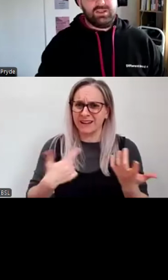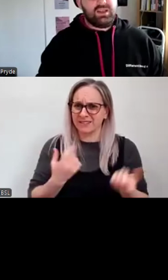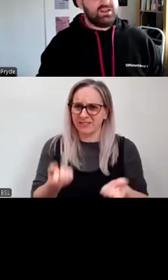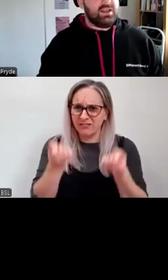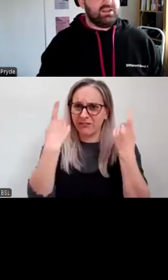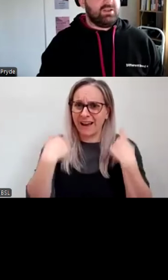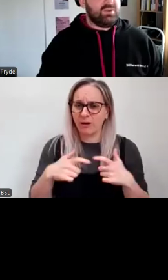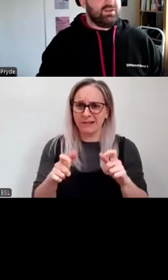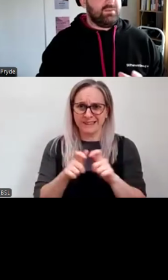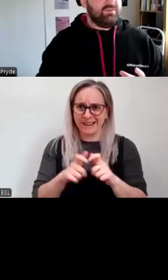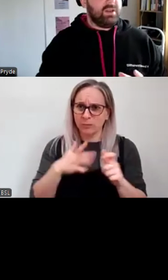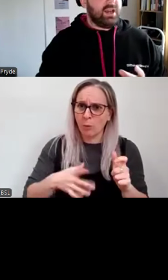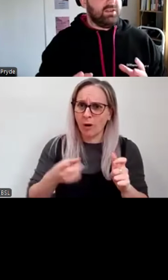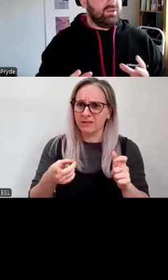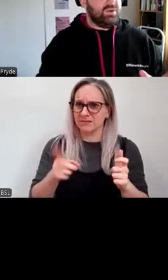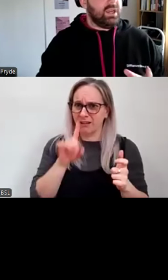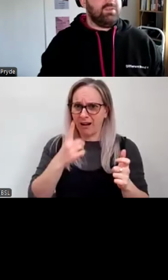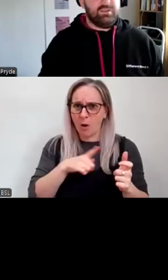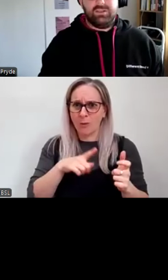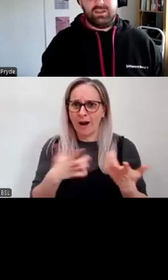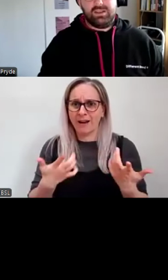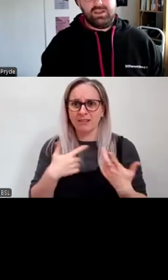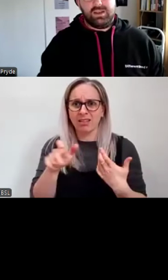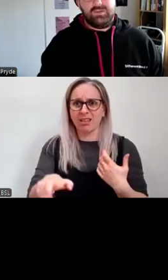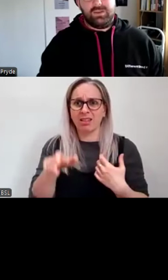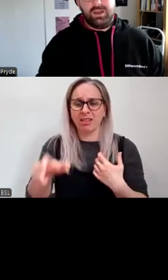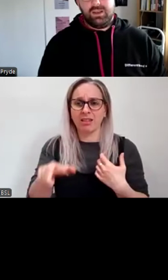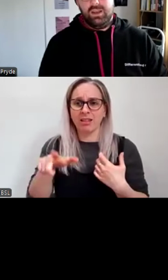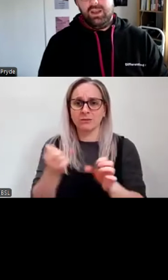It's just sitting there going and not doing anything as the feedback.